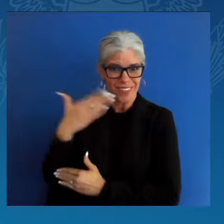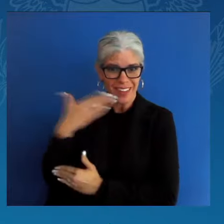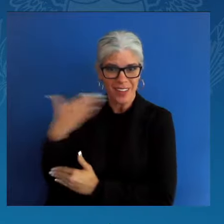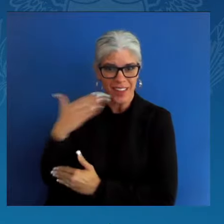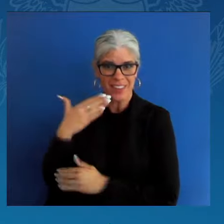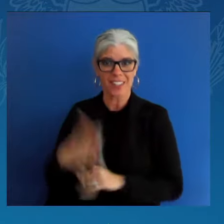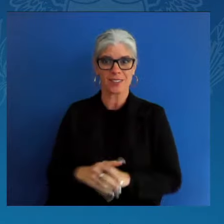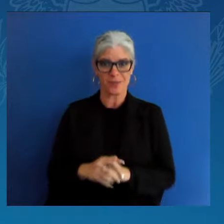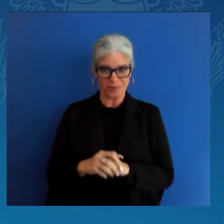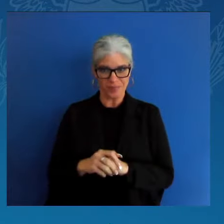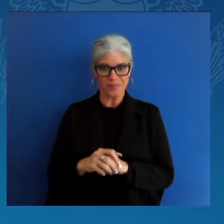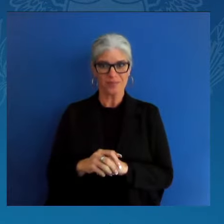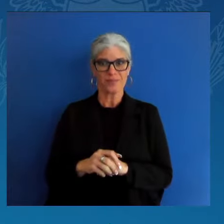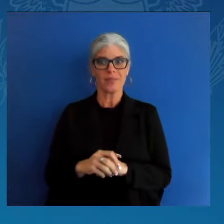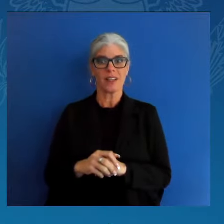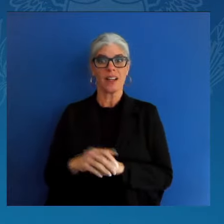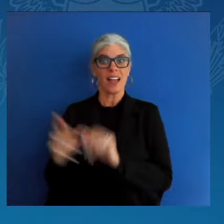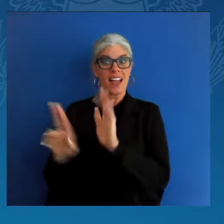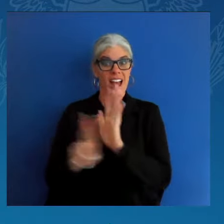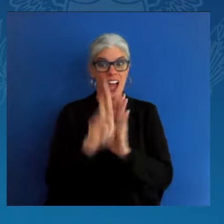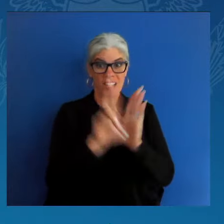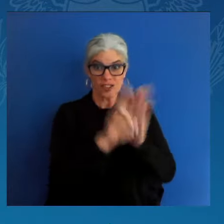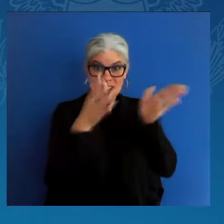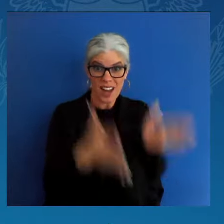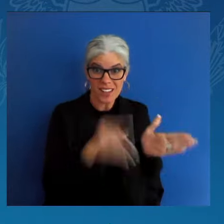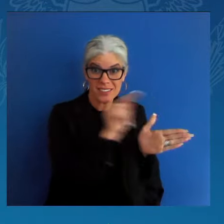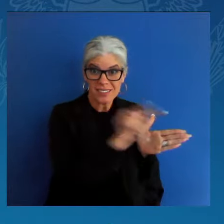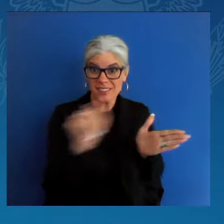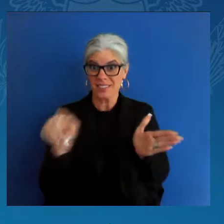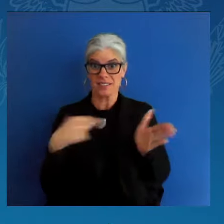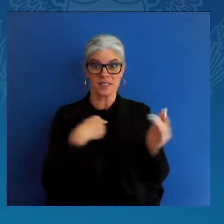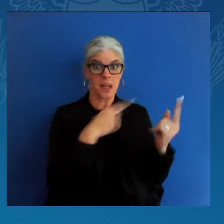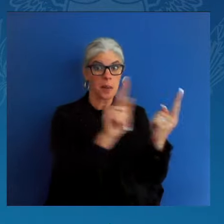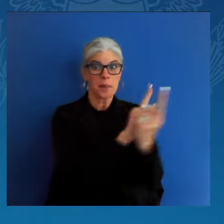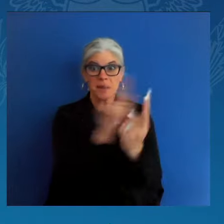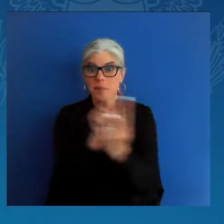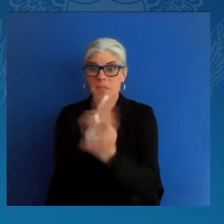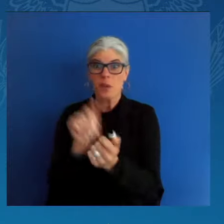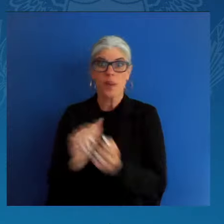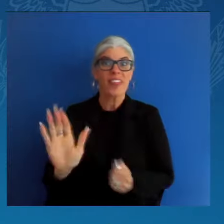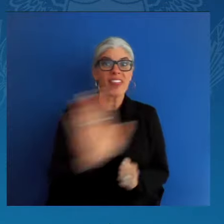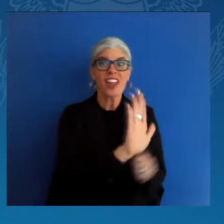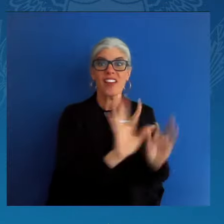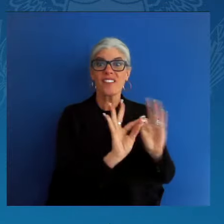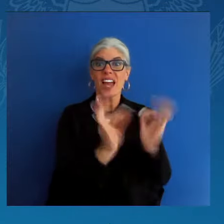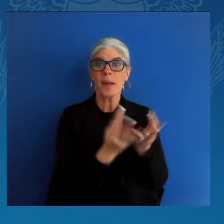last week in my office in the White House. And through your courage, Colonel and all of the astronauts,